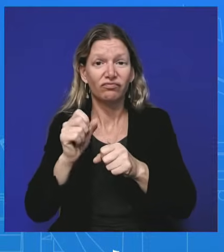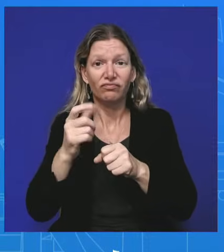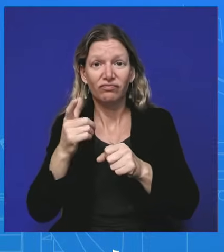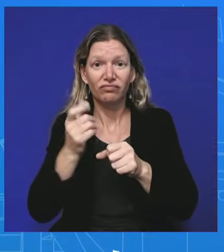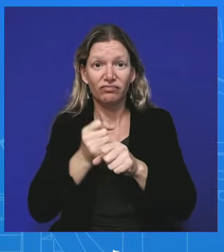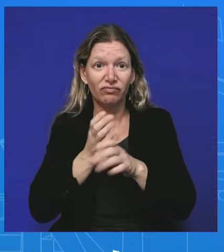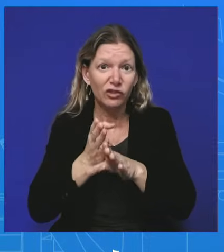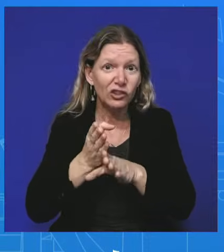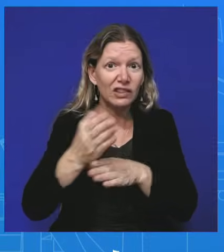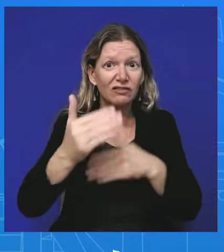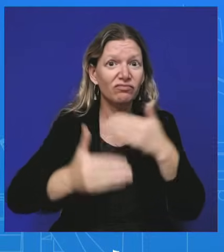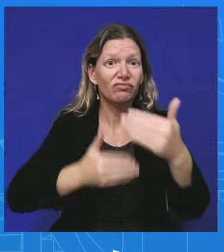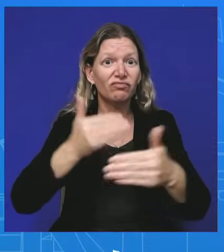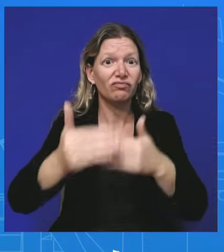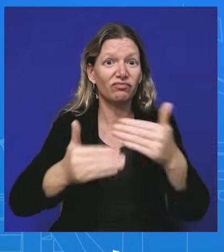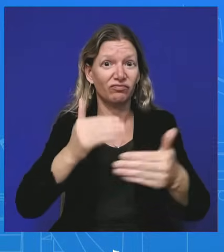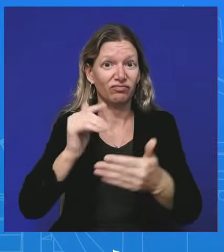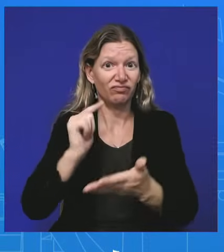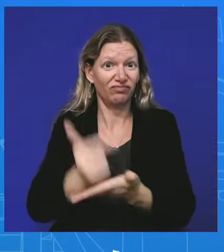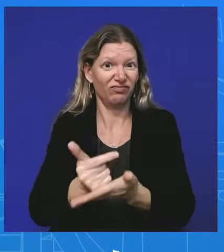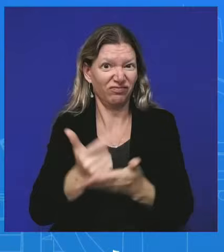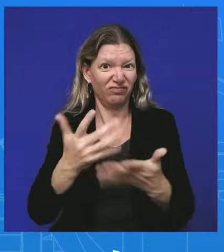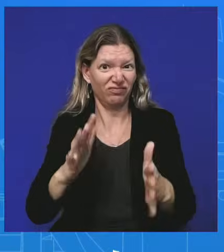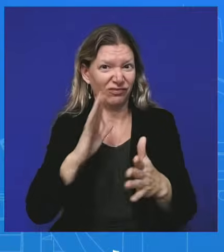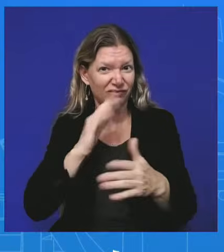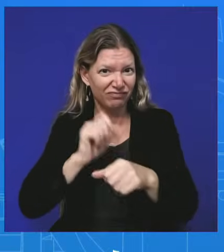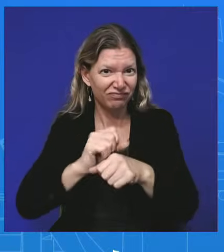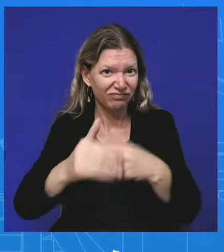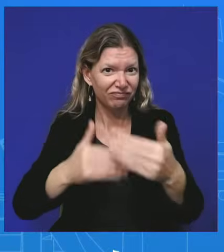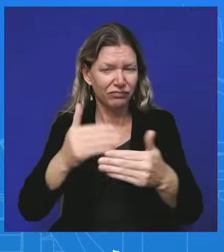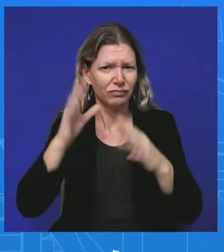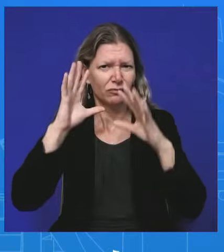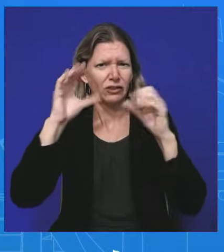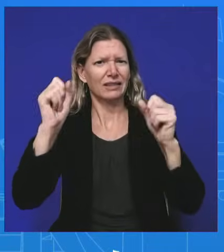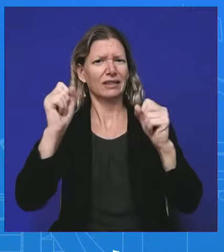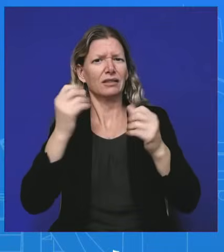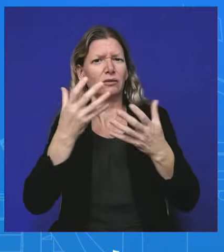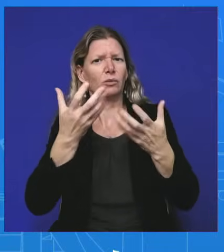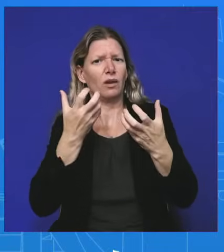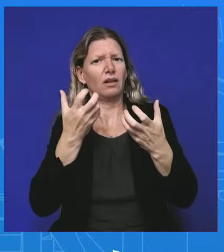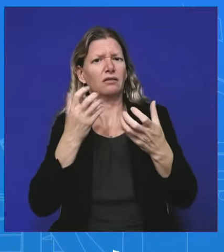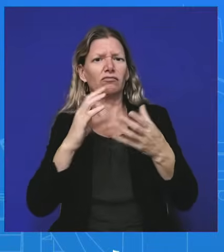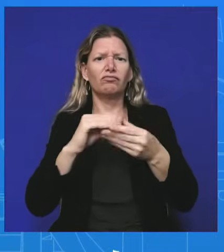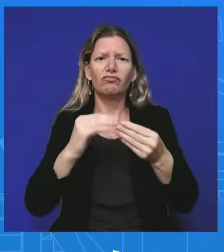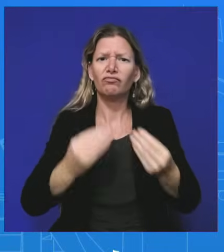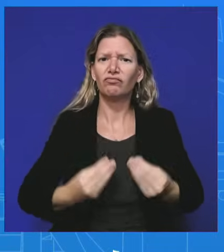I think it's the President showing up and sharing and being very clear about what he has done,